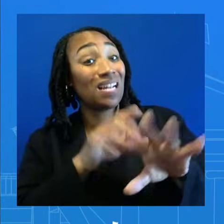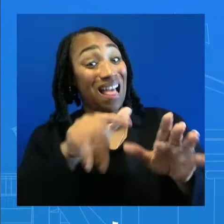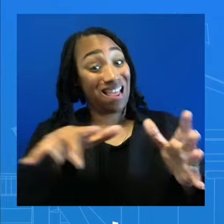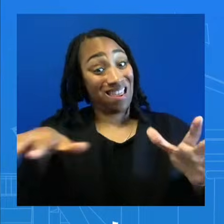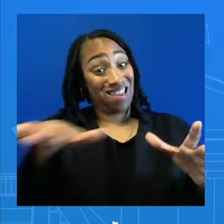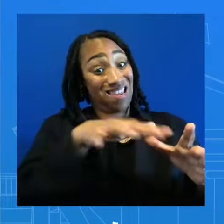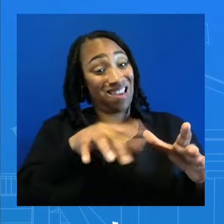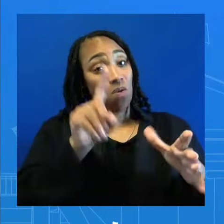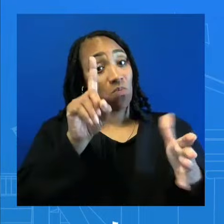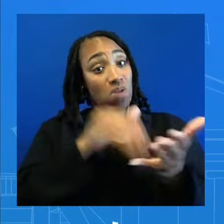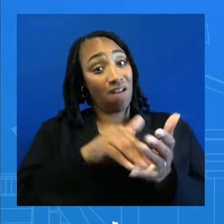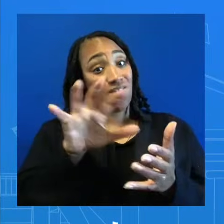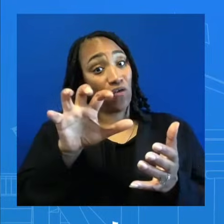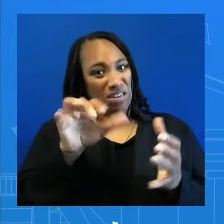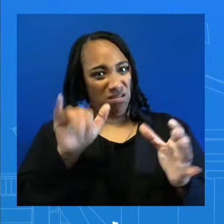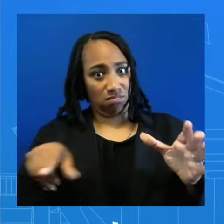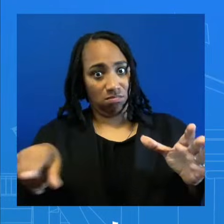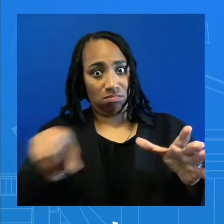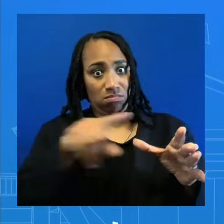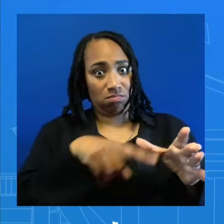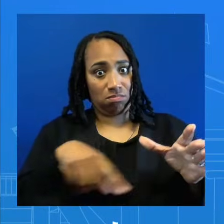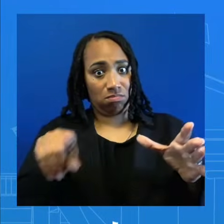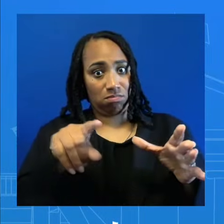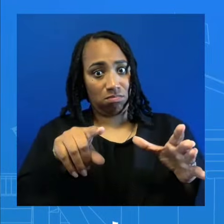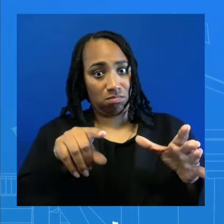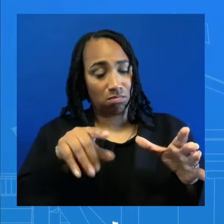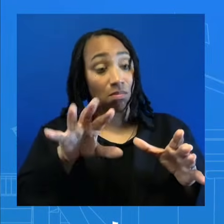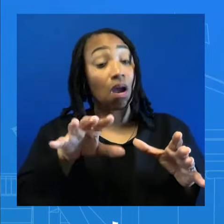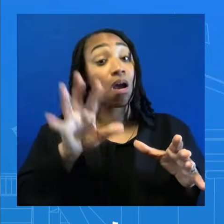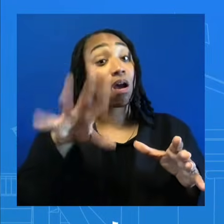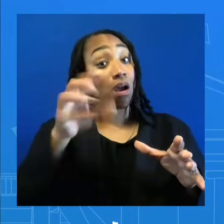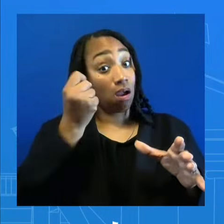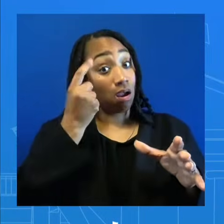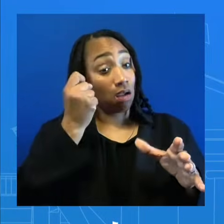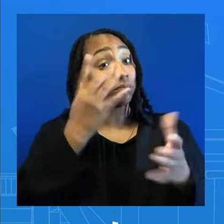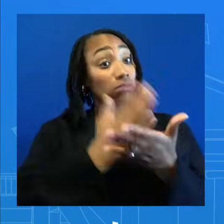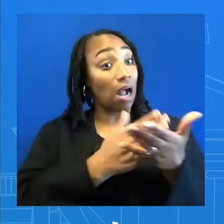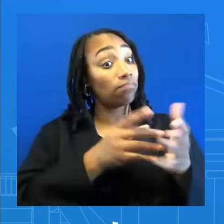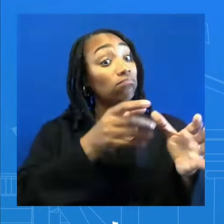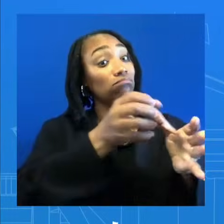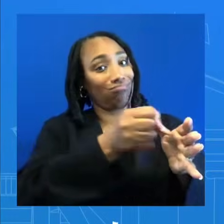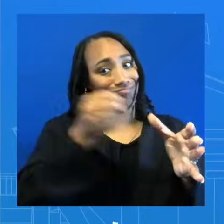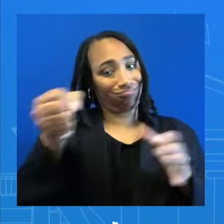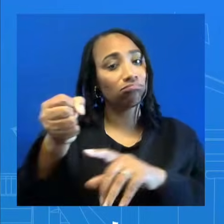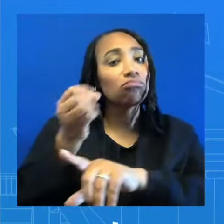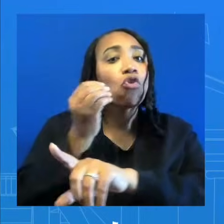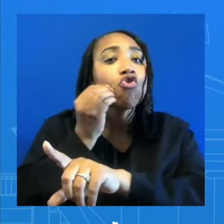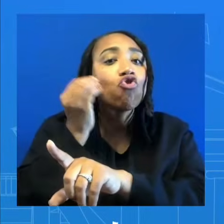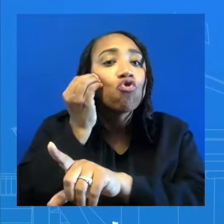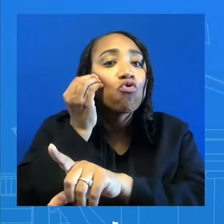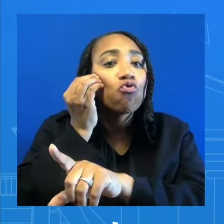so I just want to make sure we were on the same page. So, this is definitely related to the home confinement from COVID.